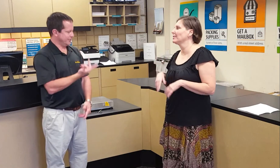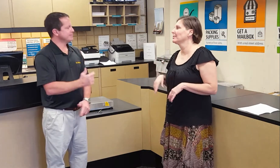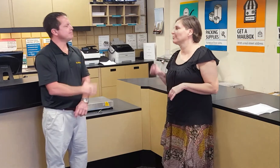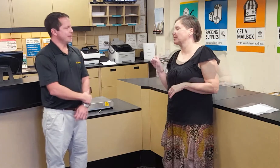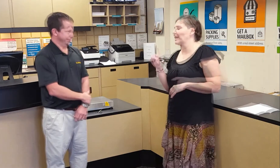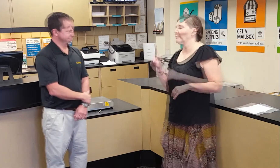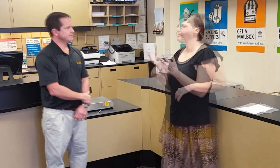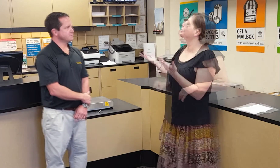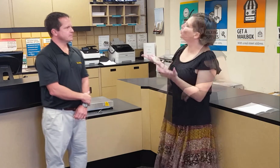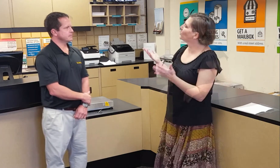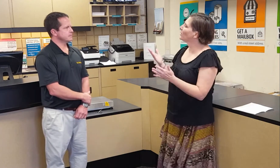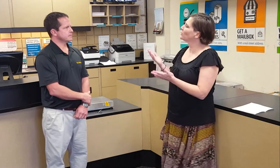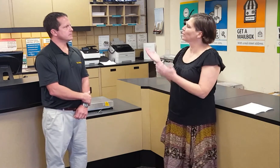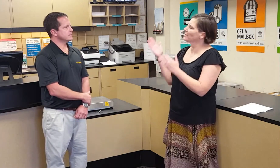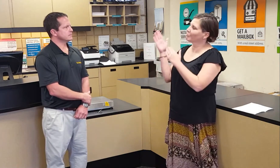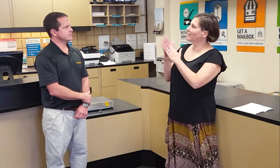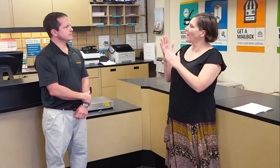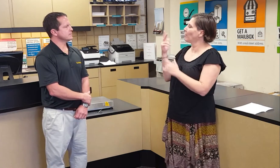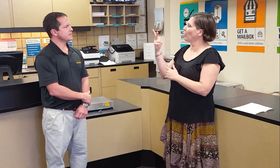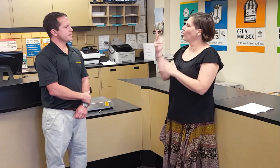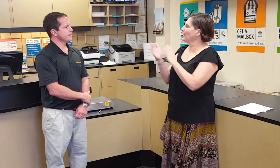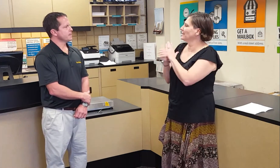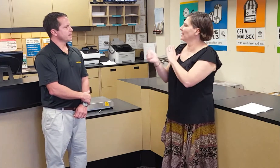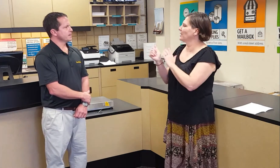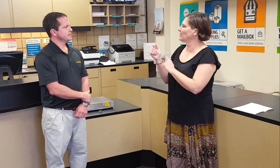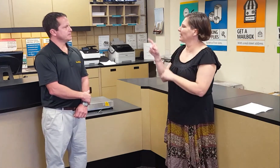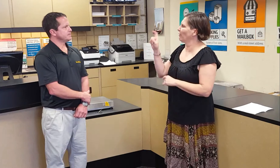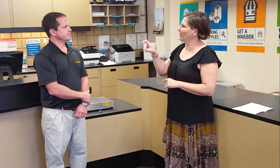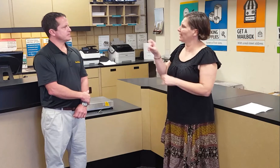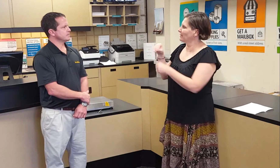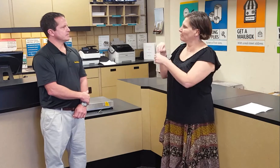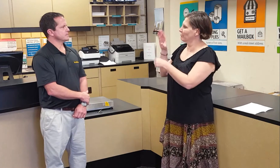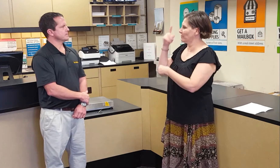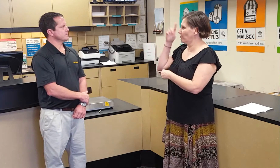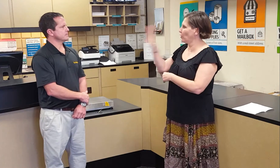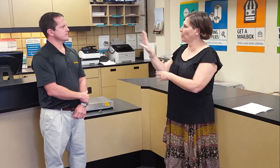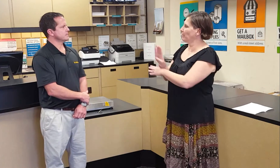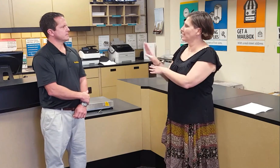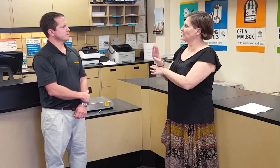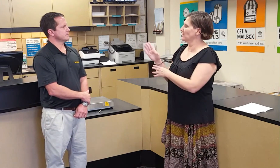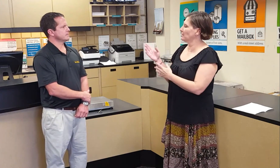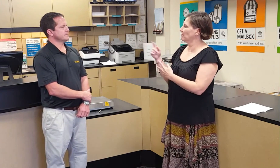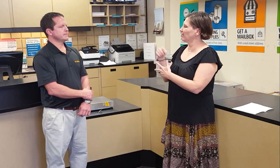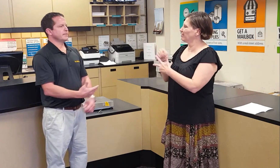Reputation, right. So what are the top three skills that you need in order to run your business?